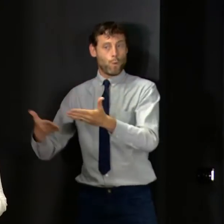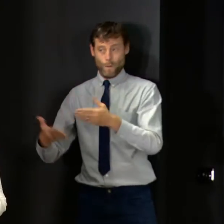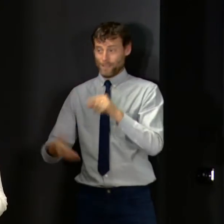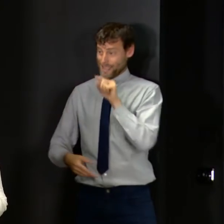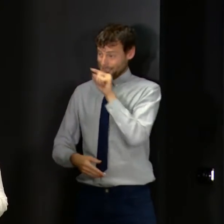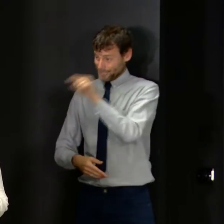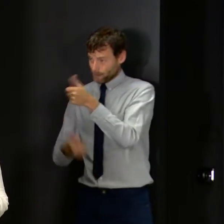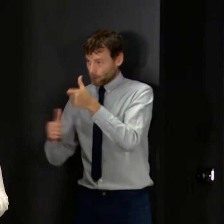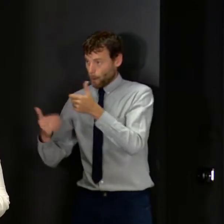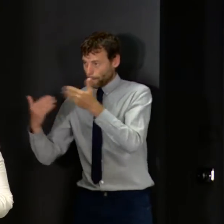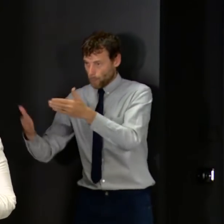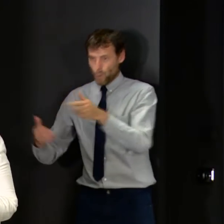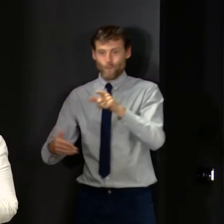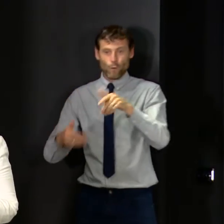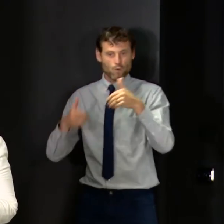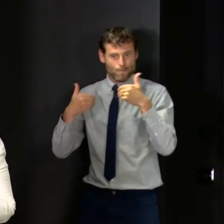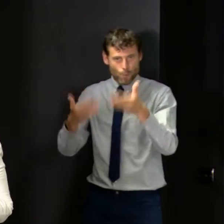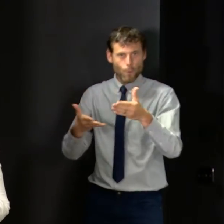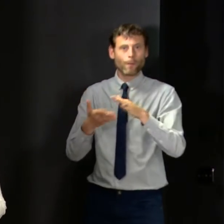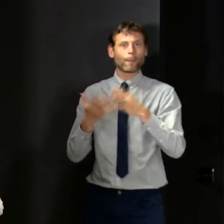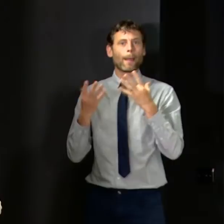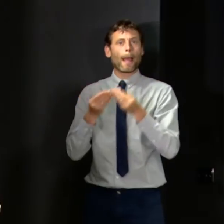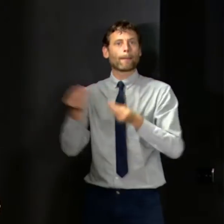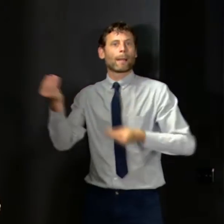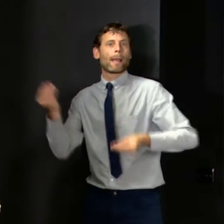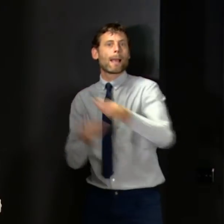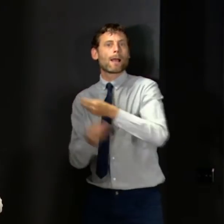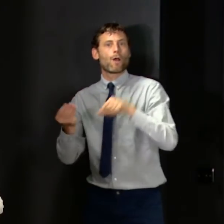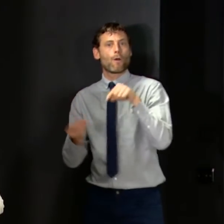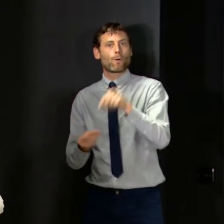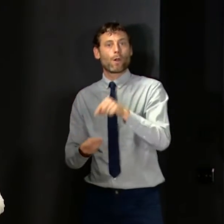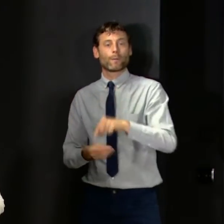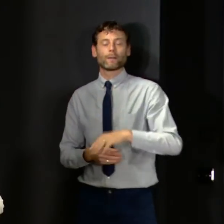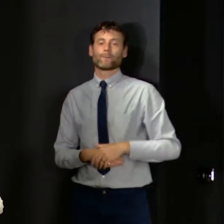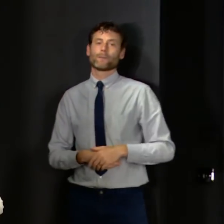economy. On the 3rd of July, it is intended to lift the guidance advising